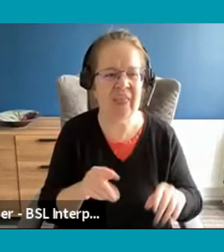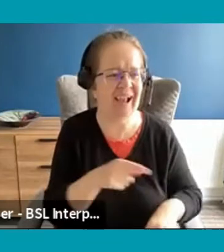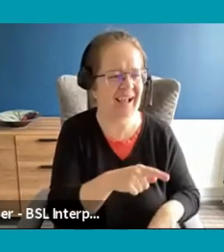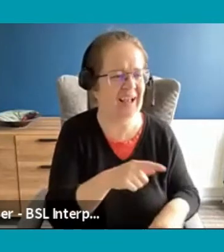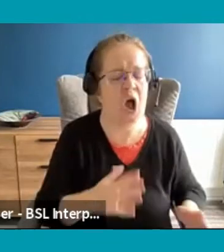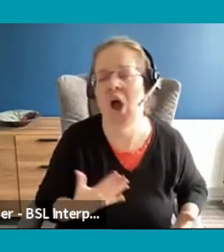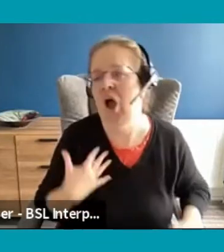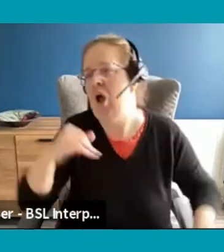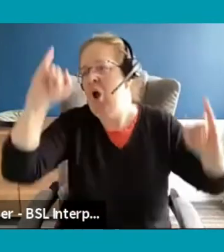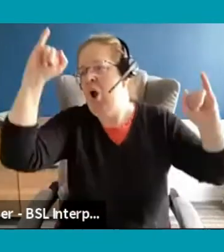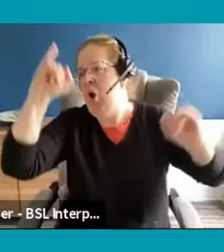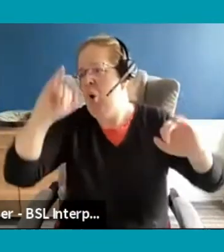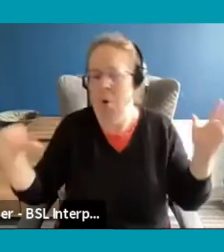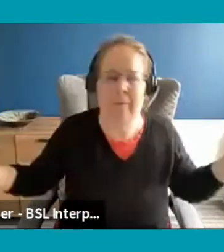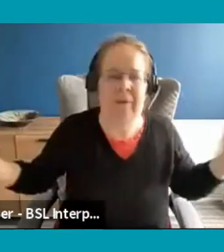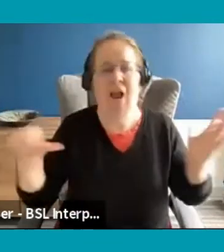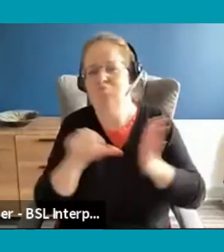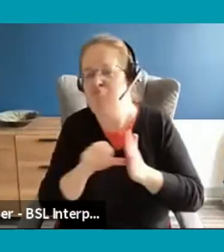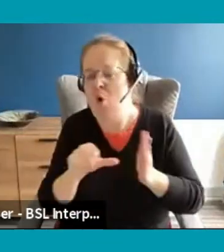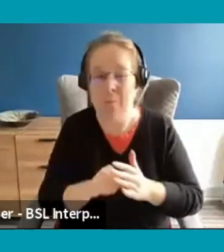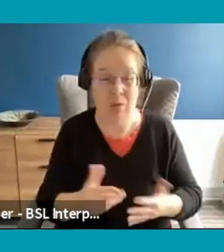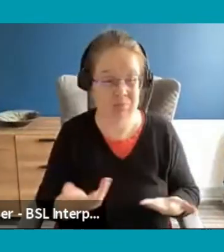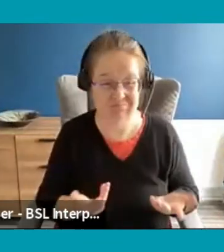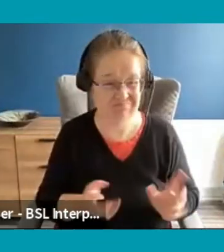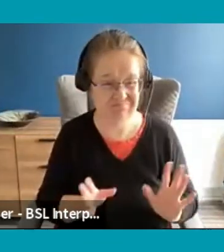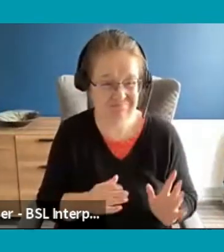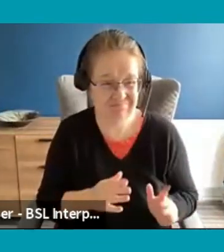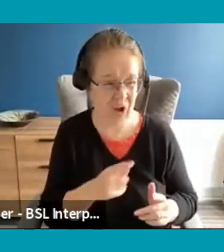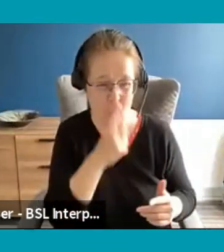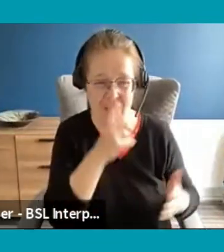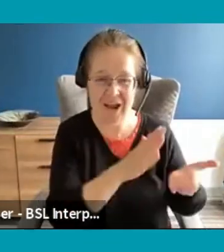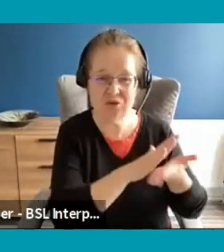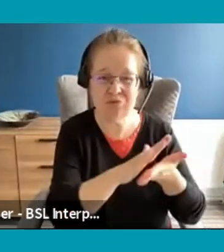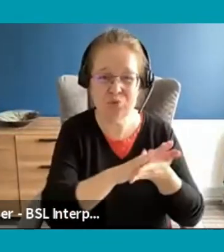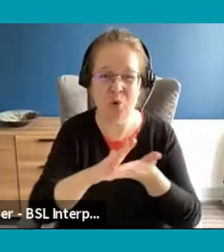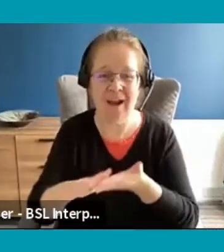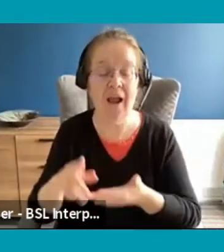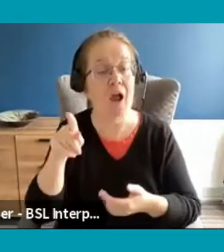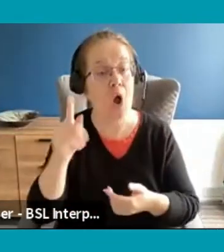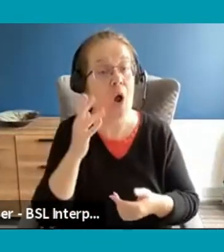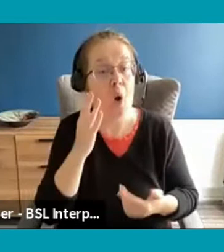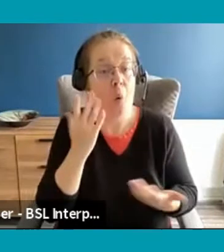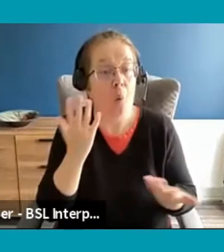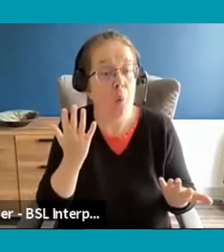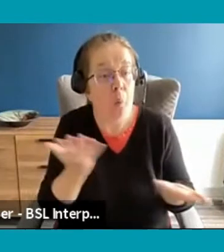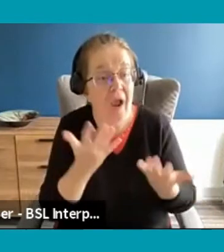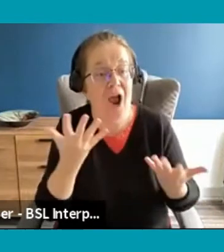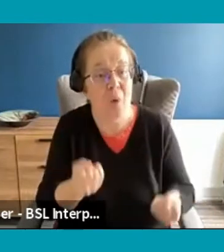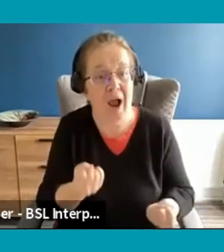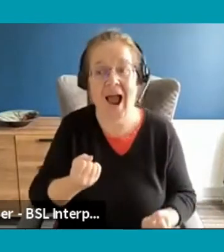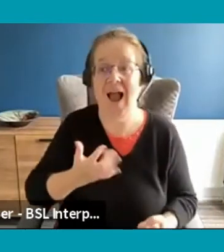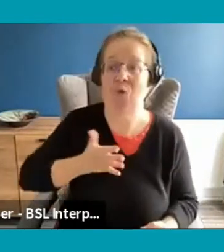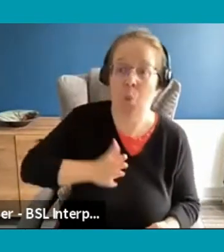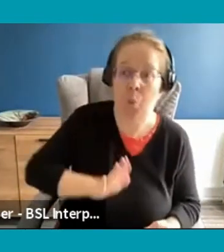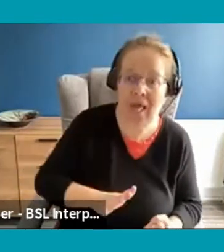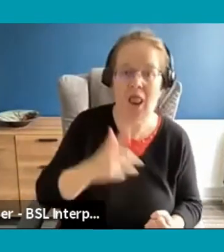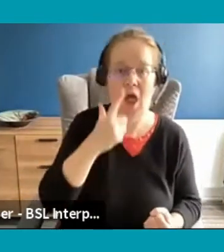At the end of the day, that's how I look at it. Well, that's where they where there's a will, There's a way right, the smallest of changes can make the